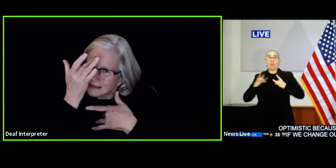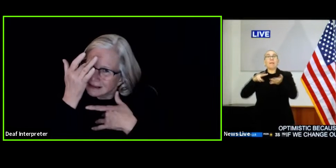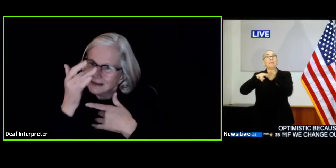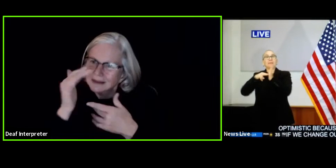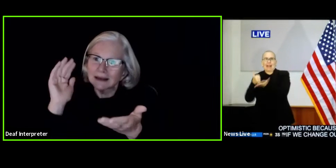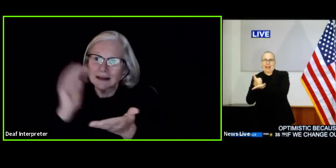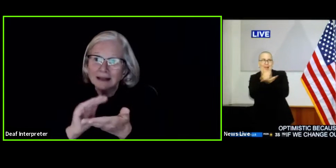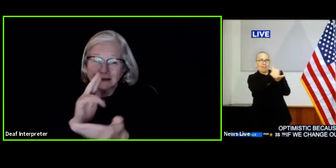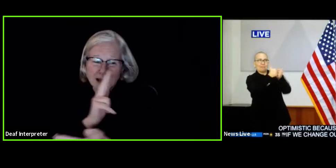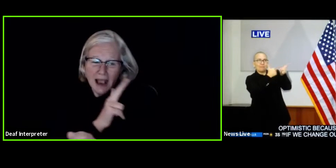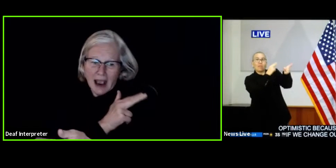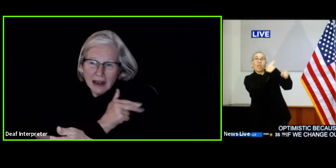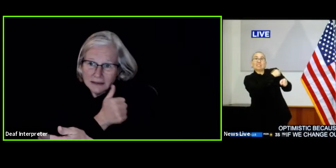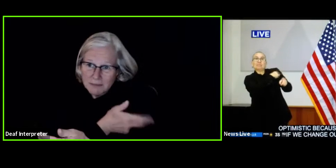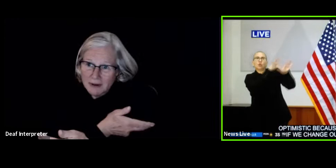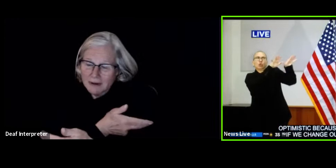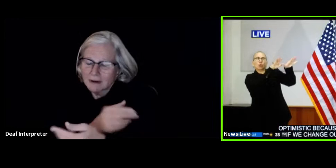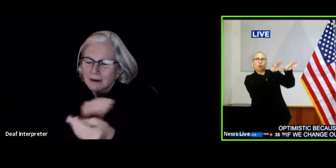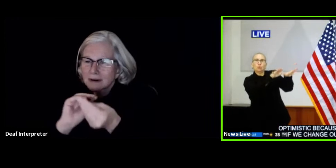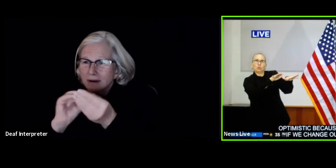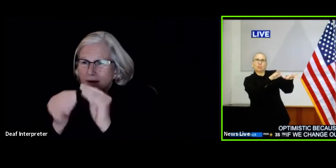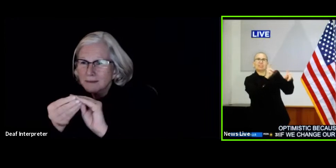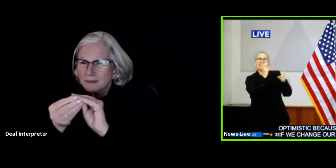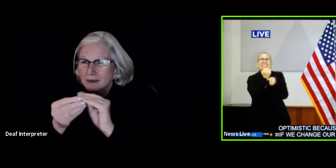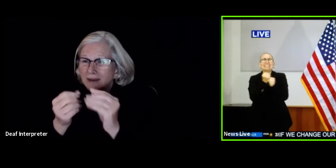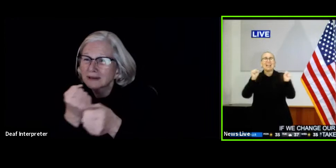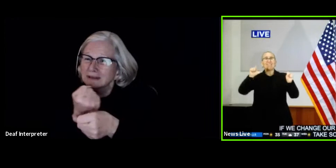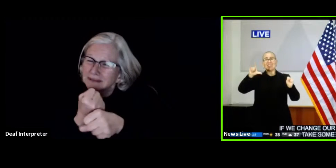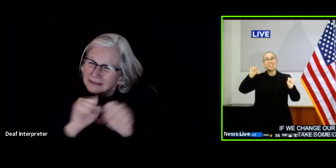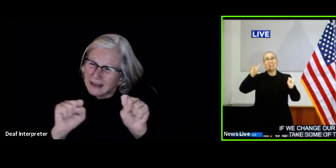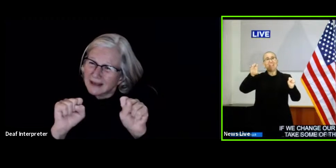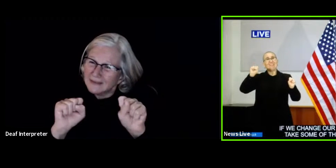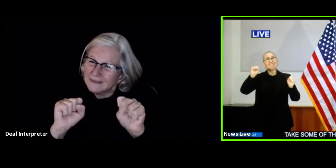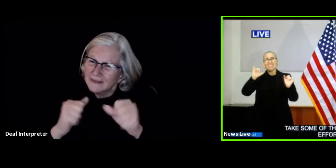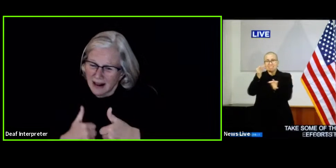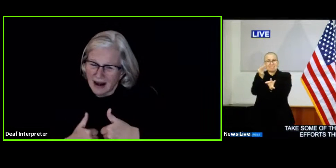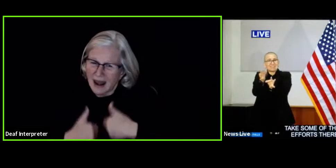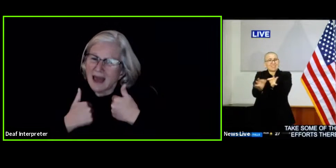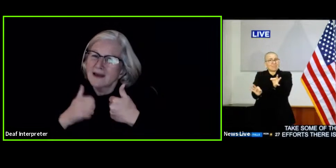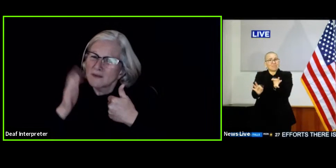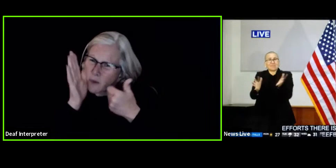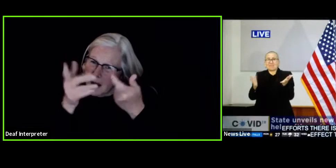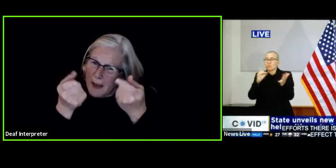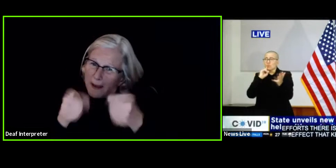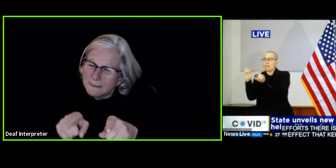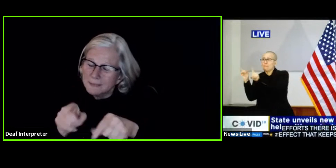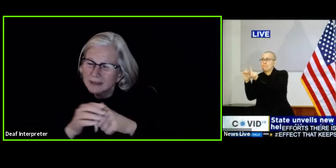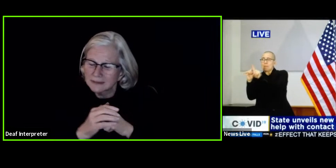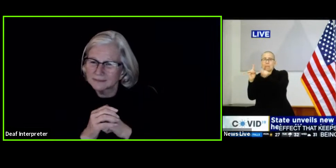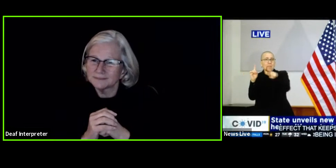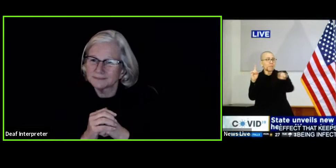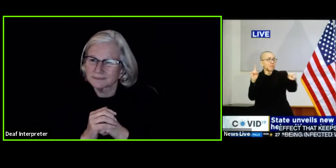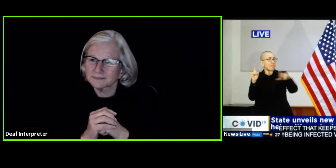LIVES. THAT IS SIMPLY THE MATH AND IT'S WHAT WE ASKED LAST WEEK. I WANT TO BE VERY COGNIZANT OF